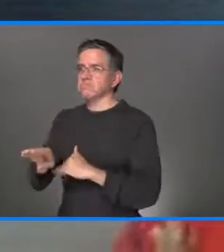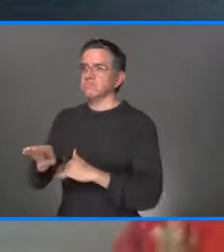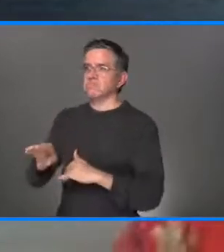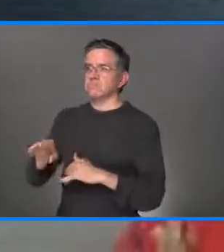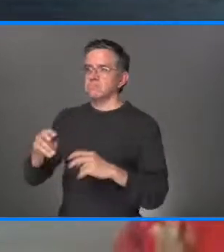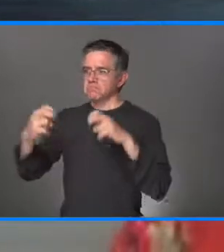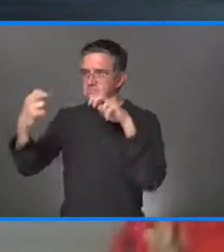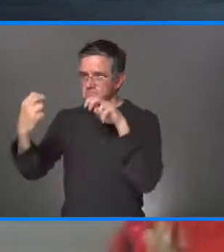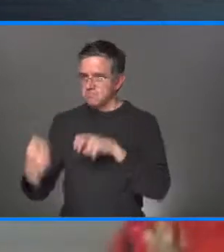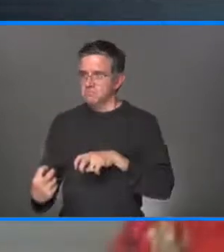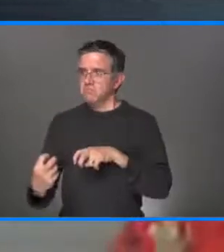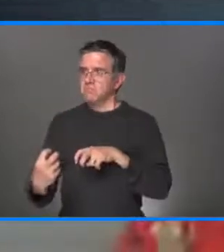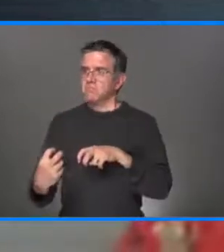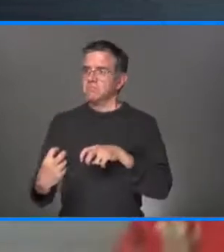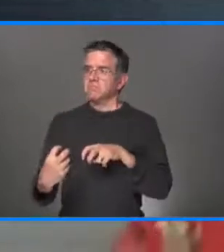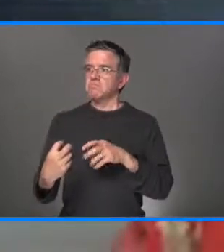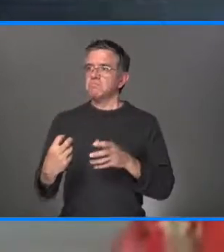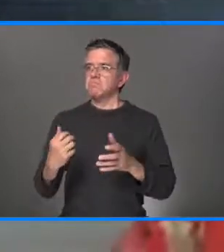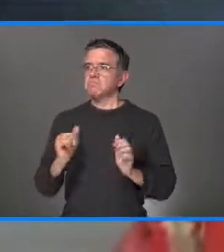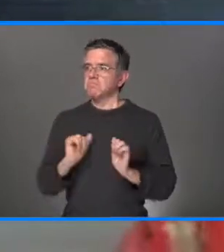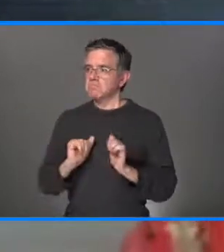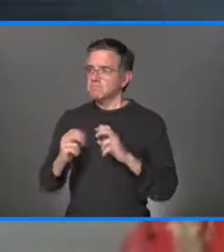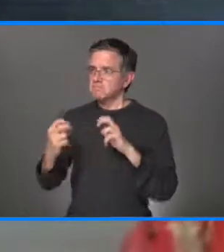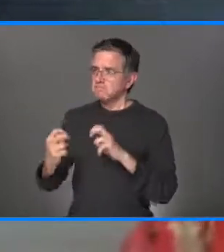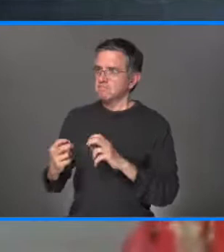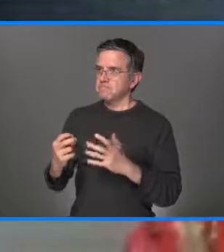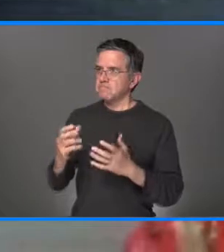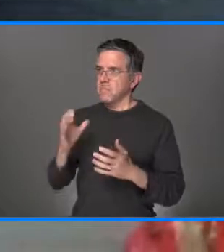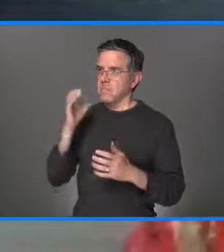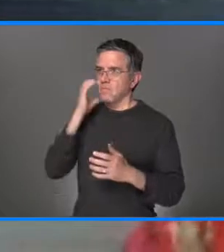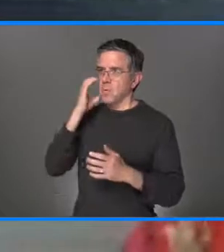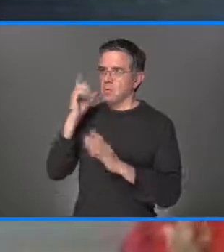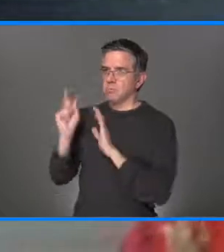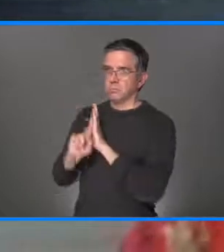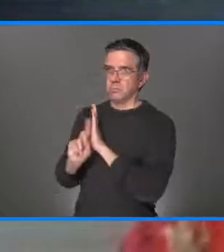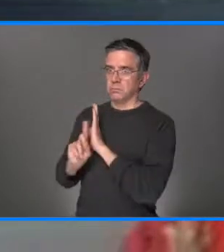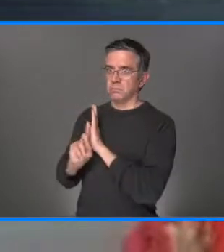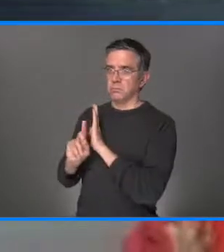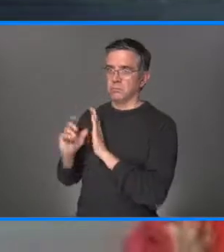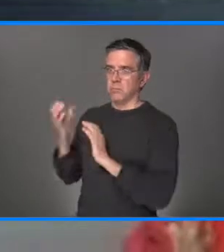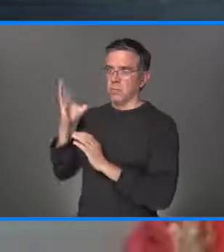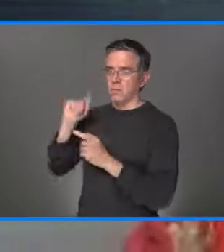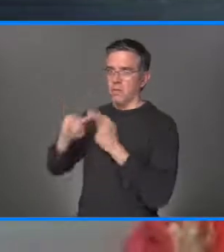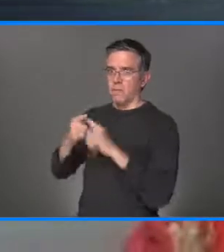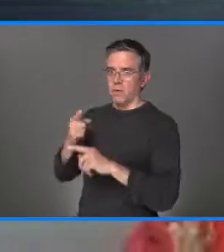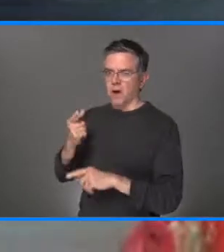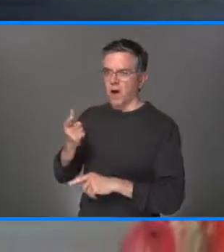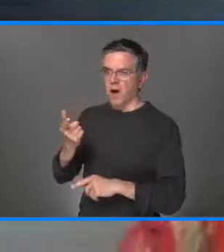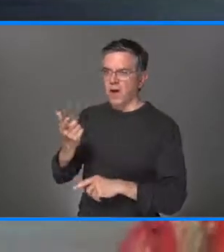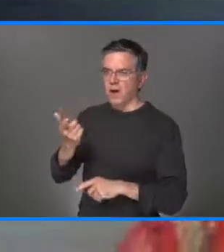and right when she sat down her phone rang, and it was her boyfriend telling her, "You're gonna die if you get this vaccine."